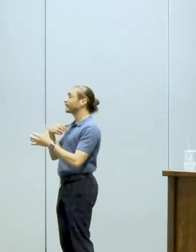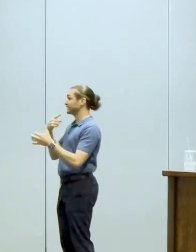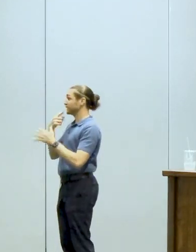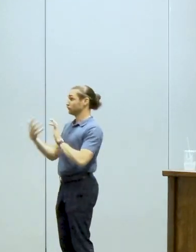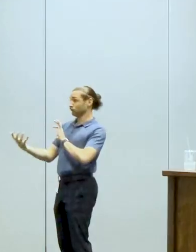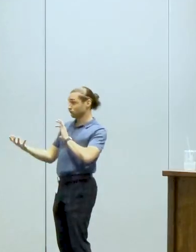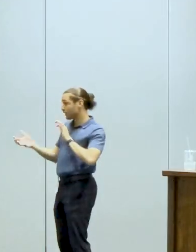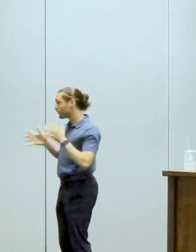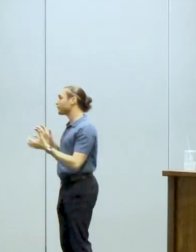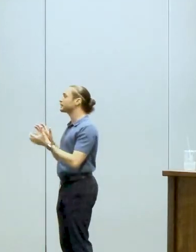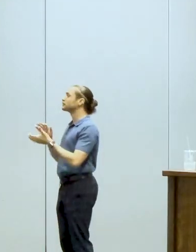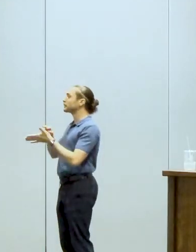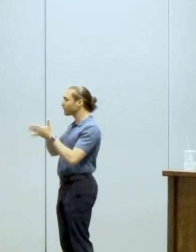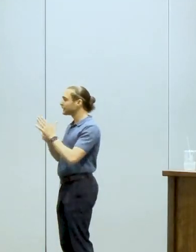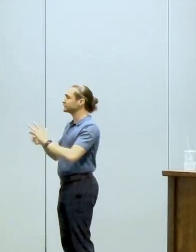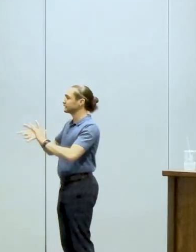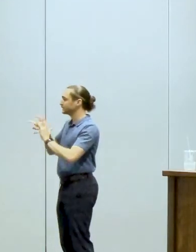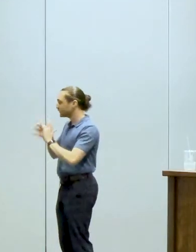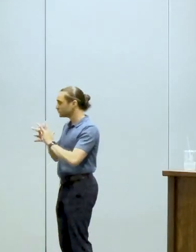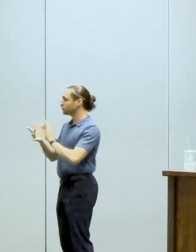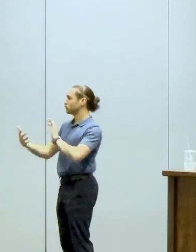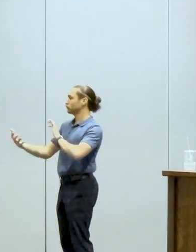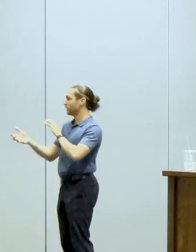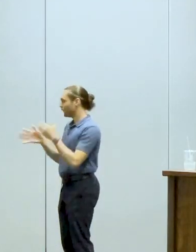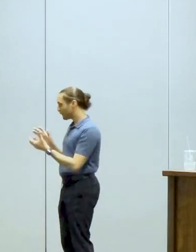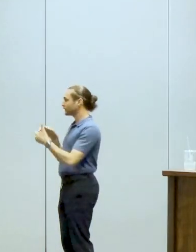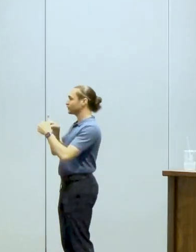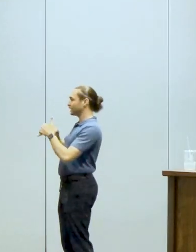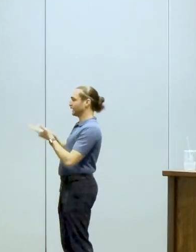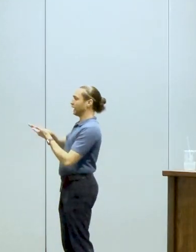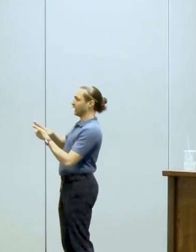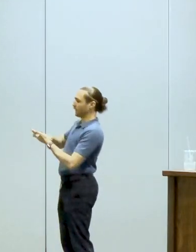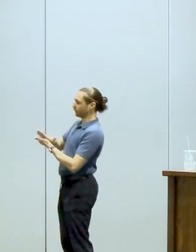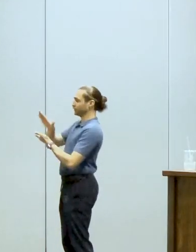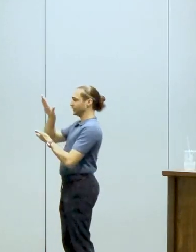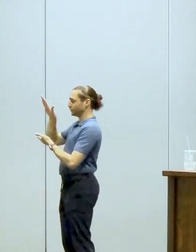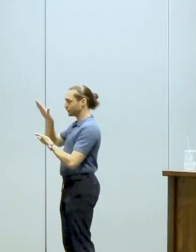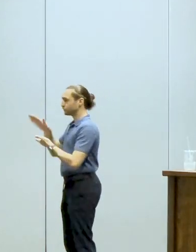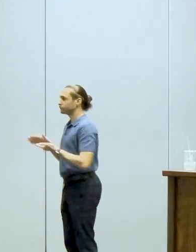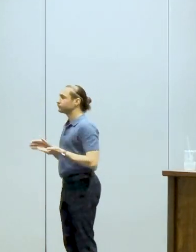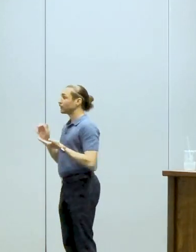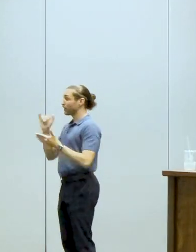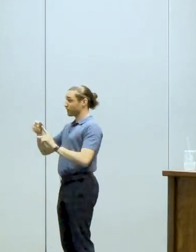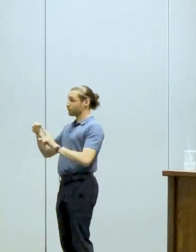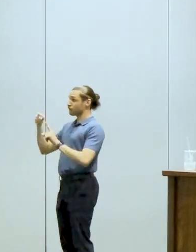structured inputs that tell AI what kind of support or information to provide, understanding what prompts are